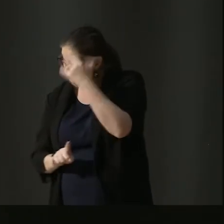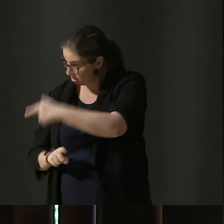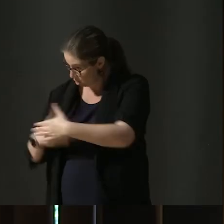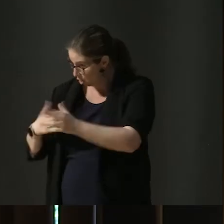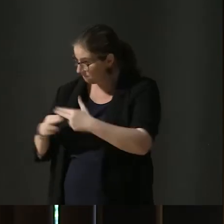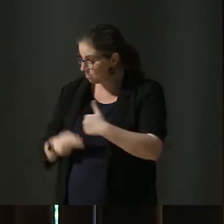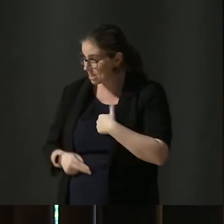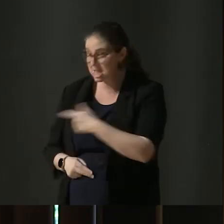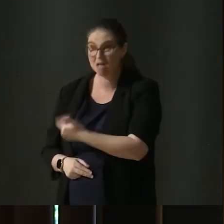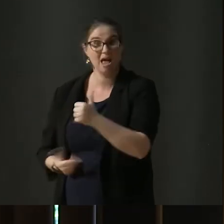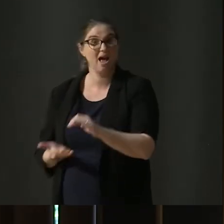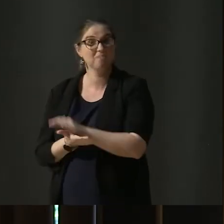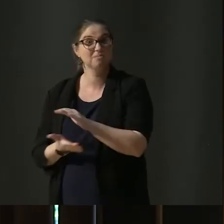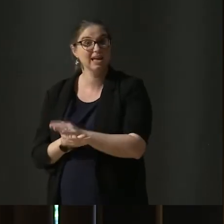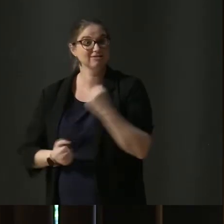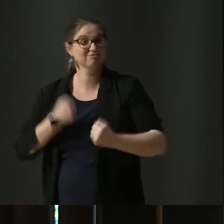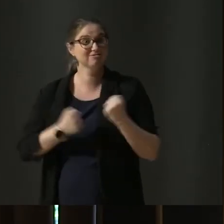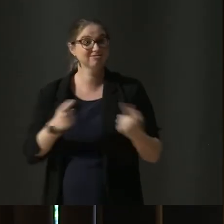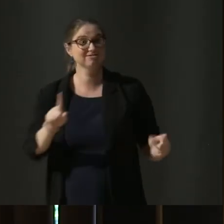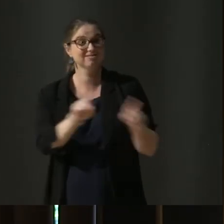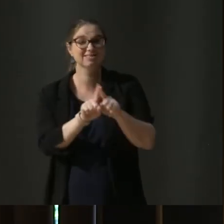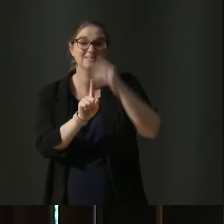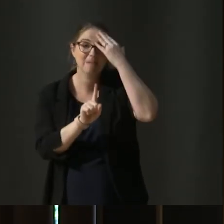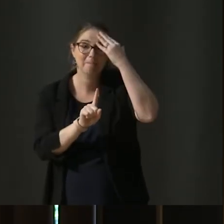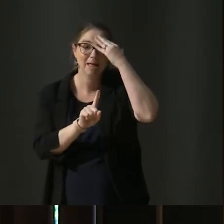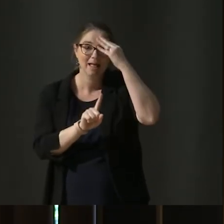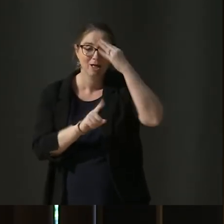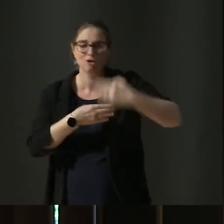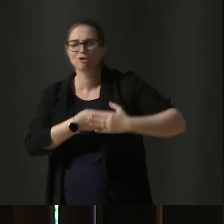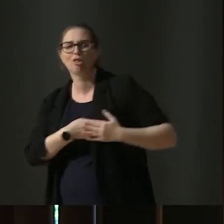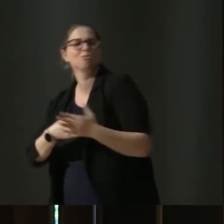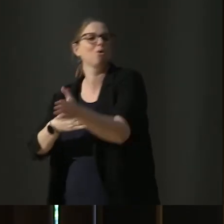So I happily grabbed Mum's hand through the door open and left the session.